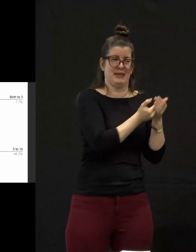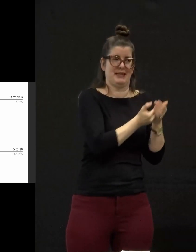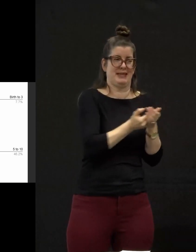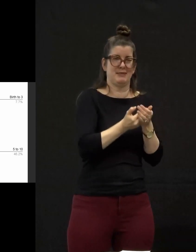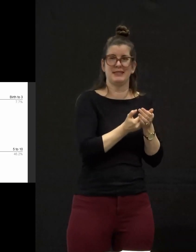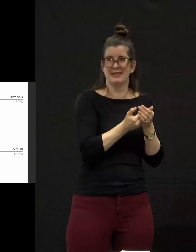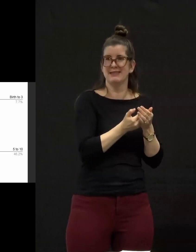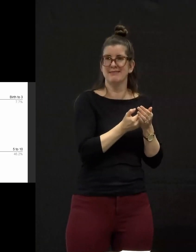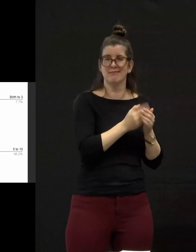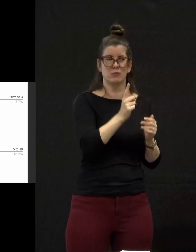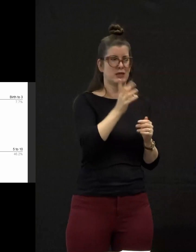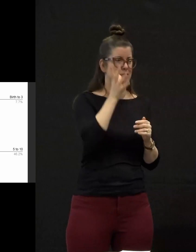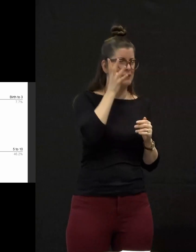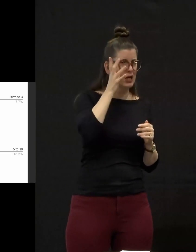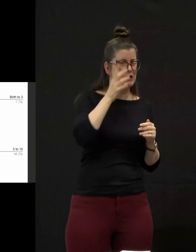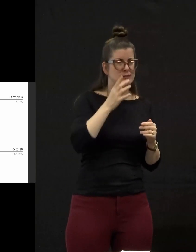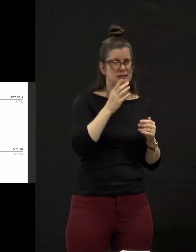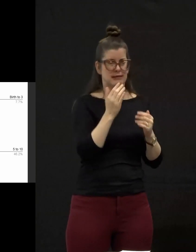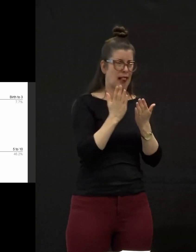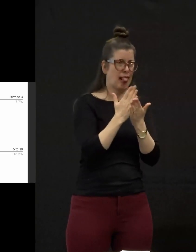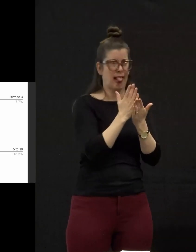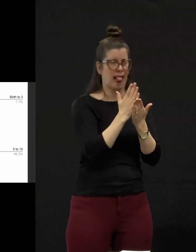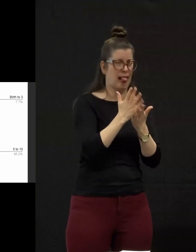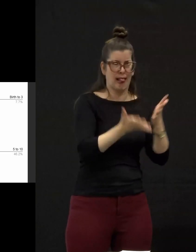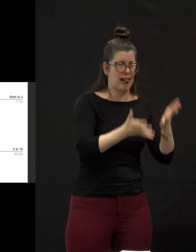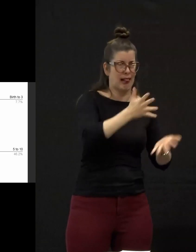where their parents are navigating adjustment to a diagnosis.